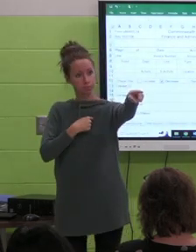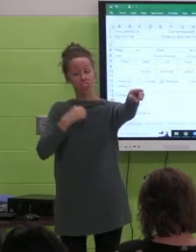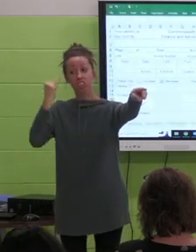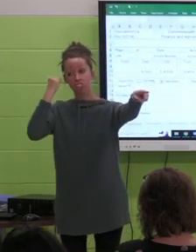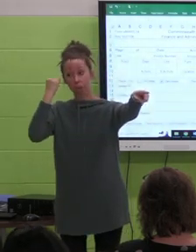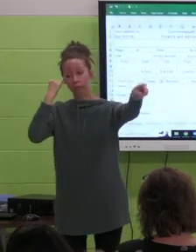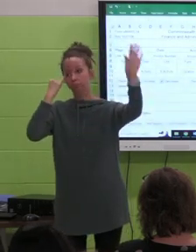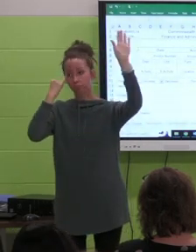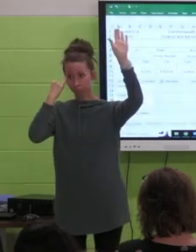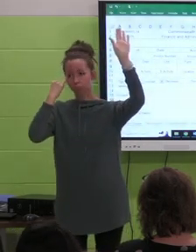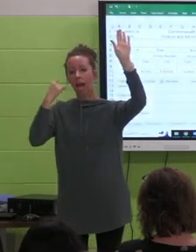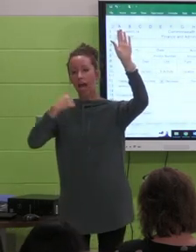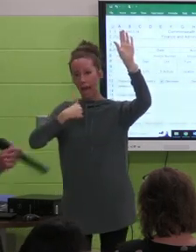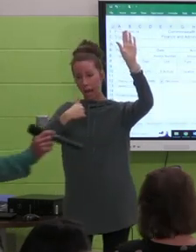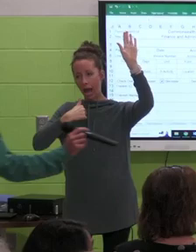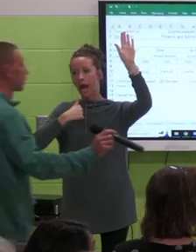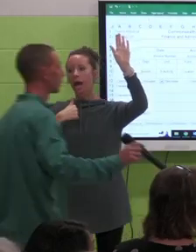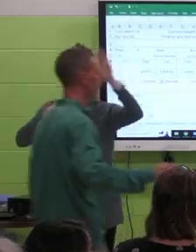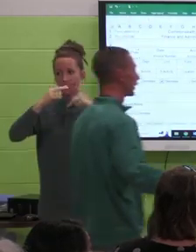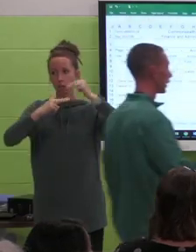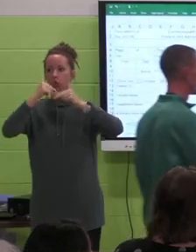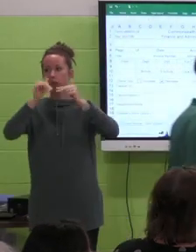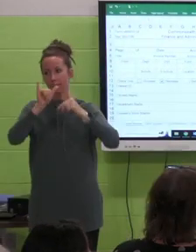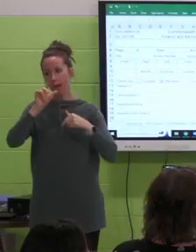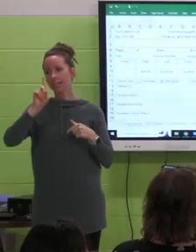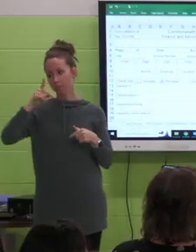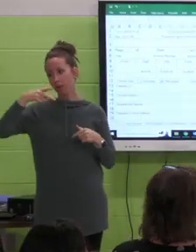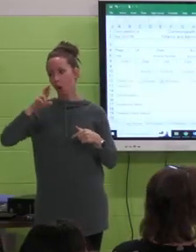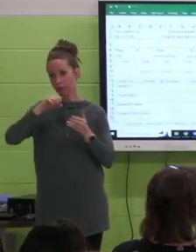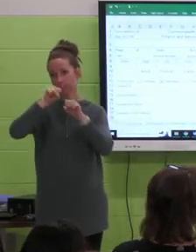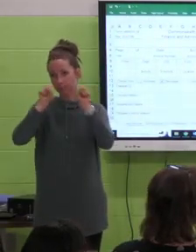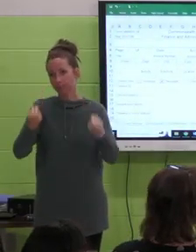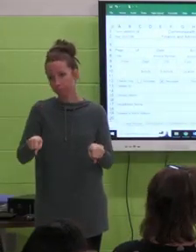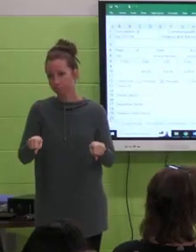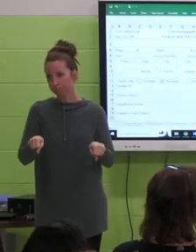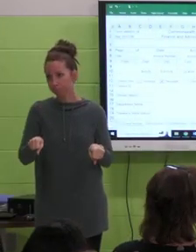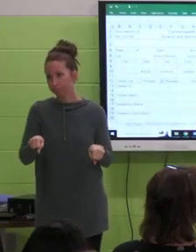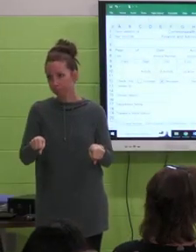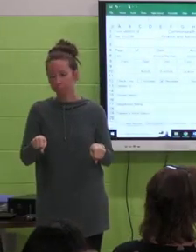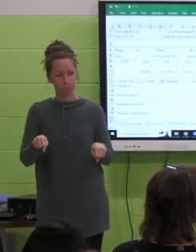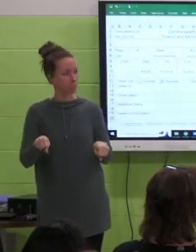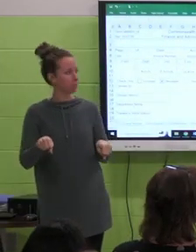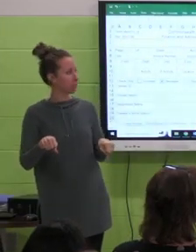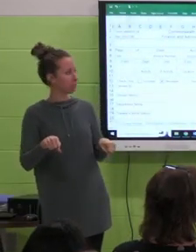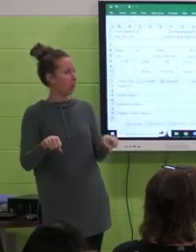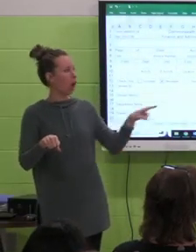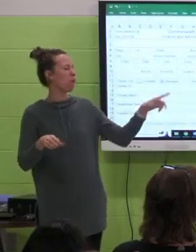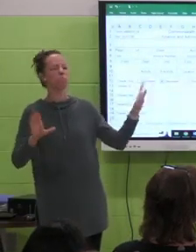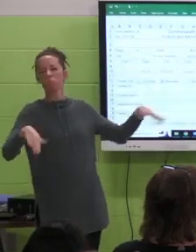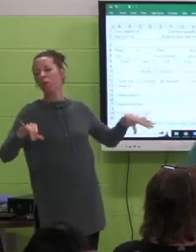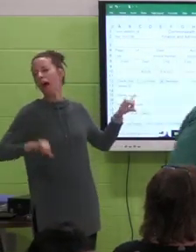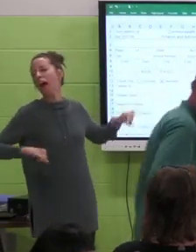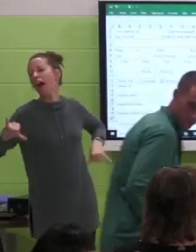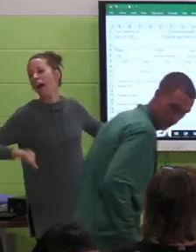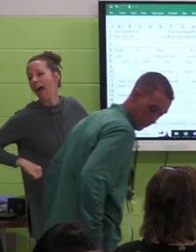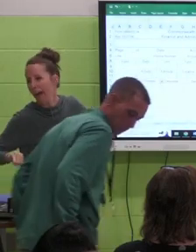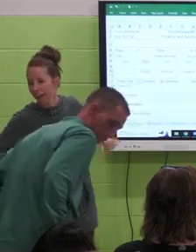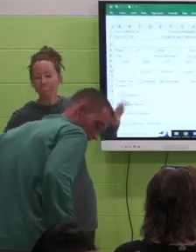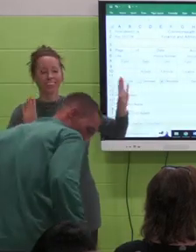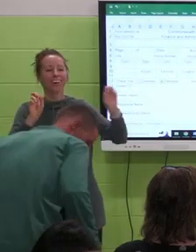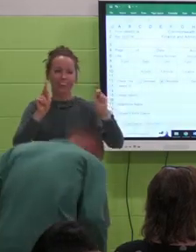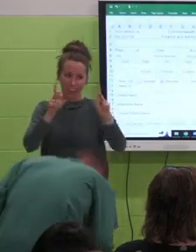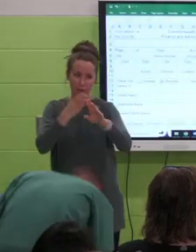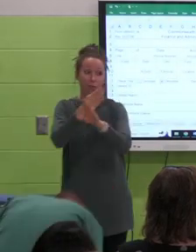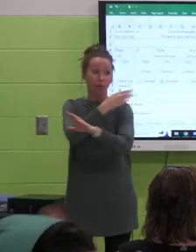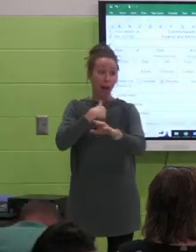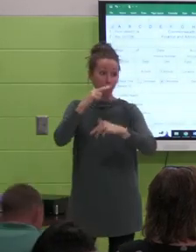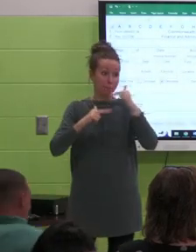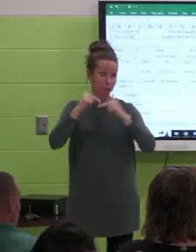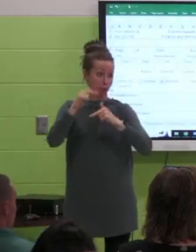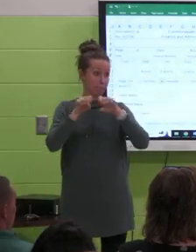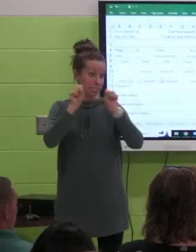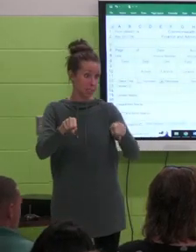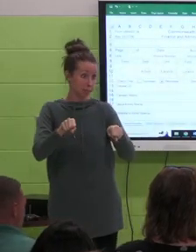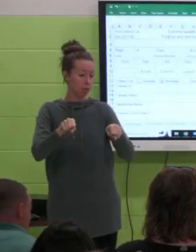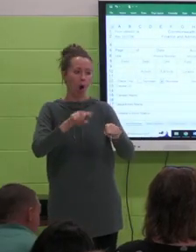great no no so before before I built the system it was all emails and they would get lost they